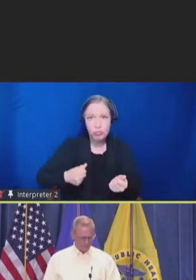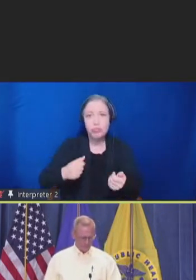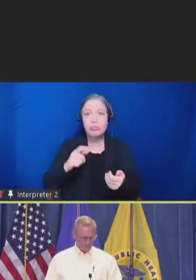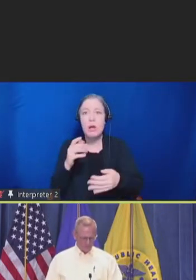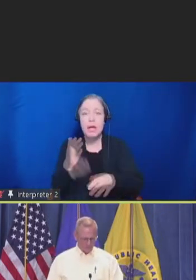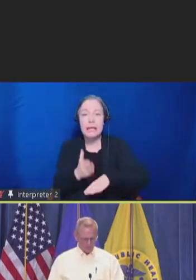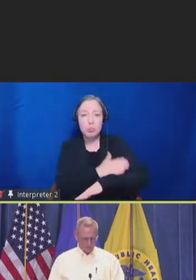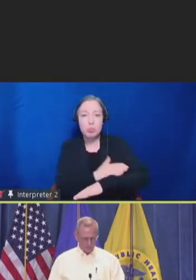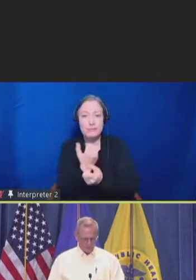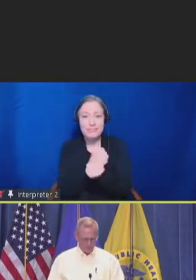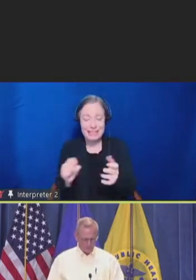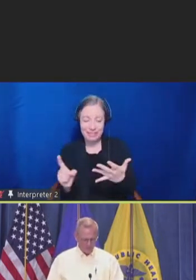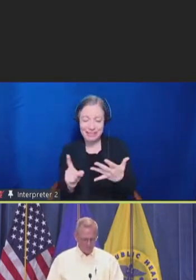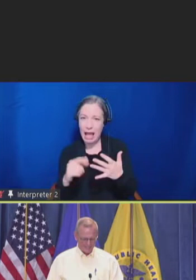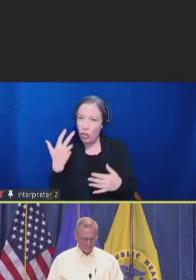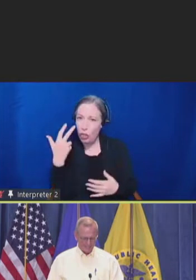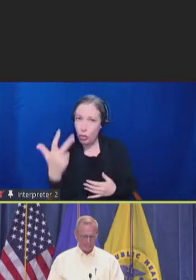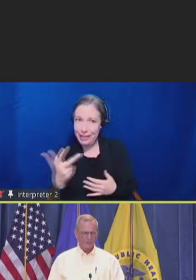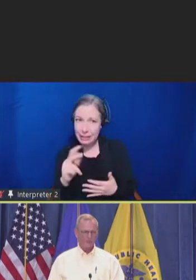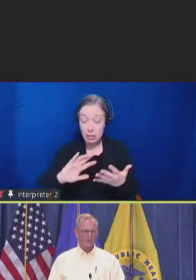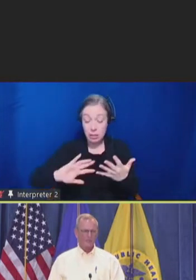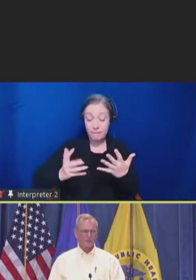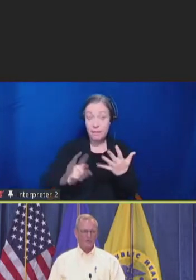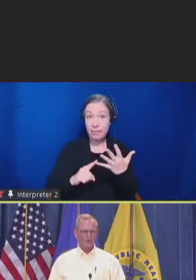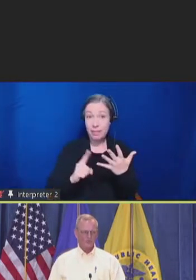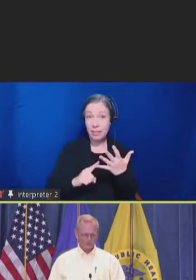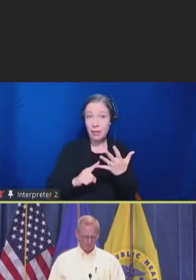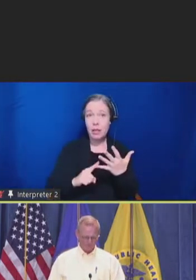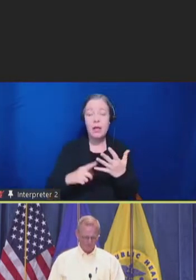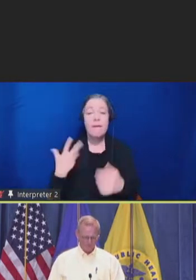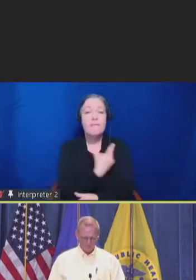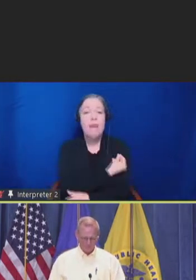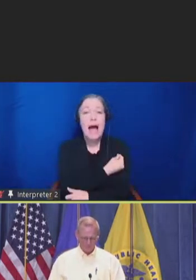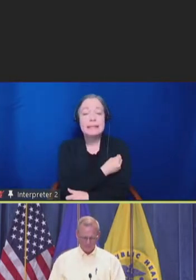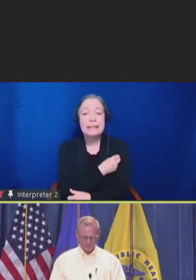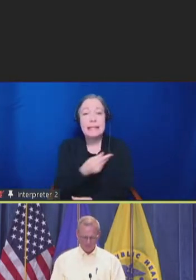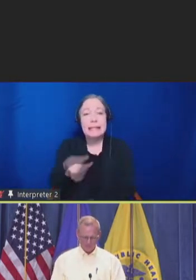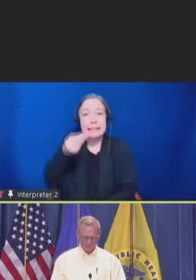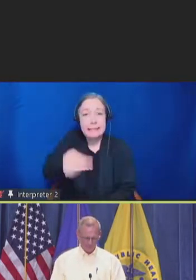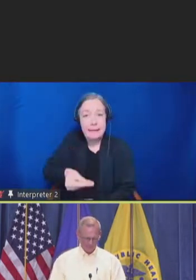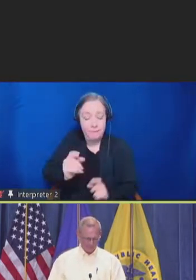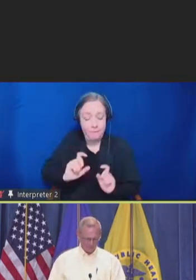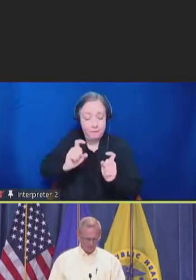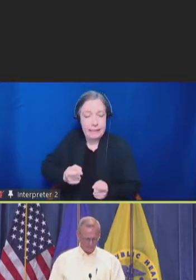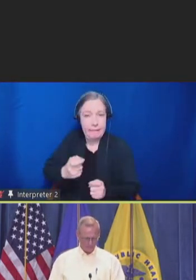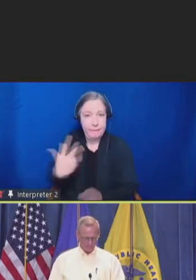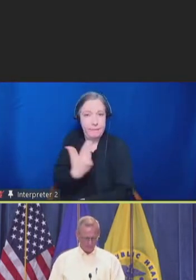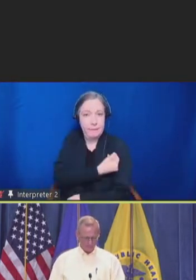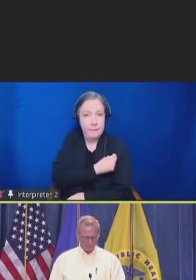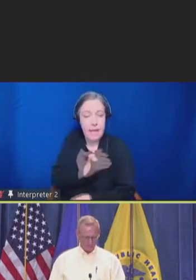The fifth is reducing vaccine administration errors with seven recommendations.